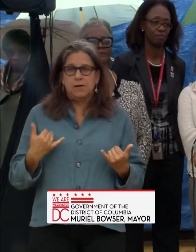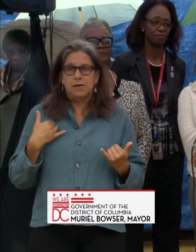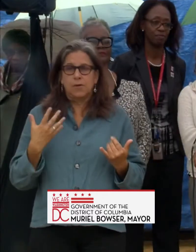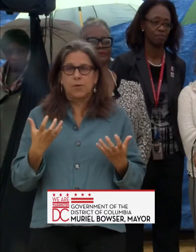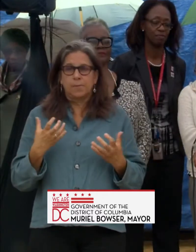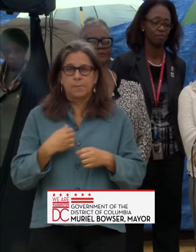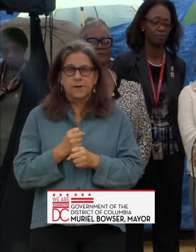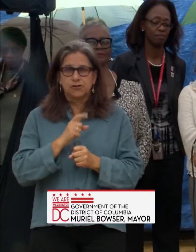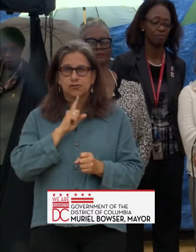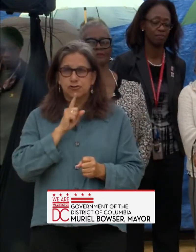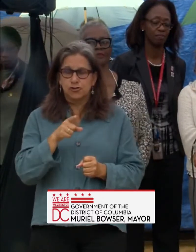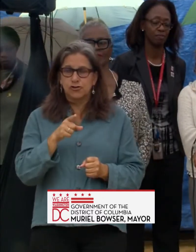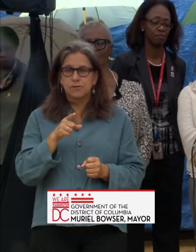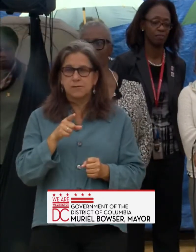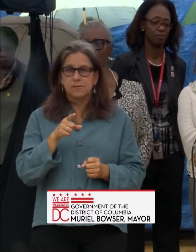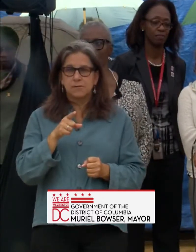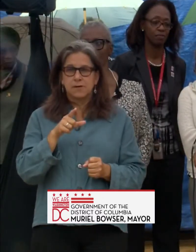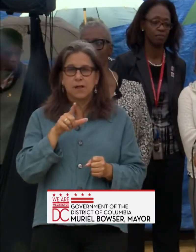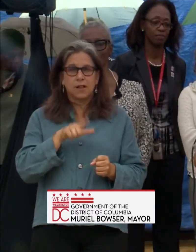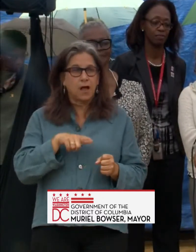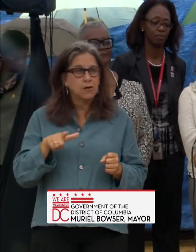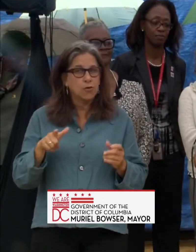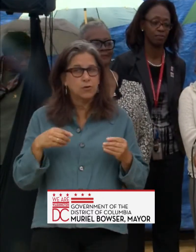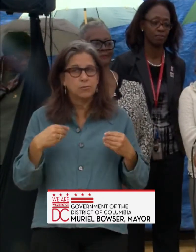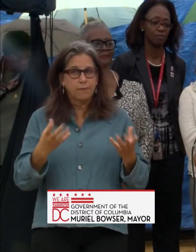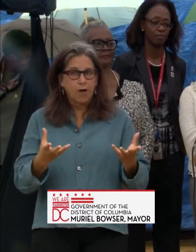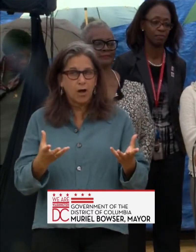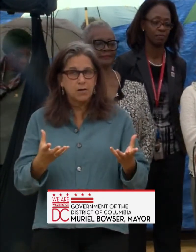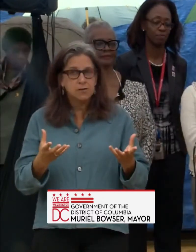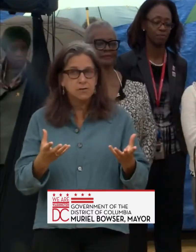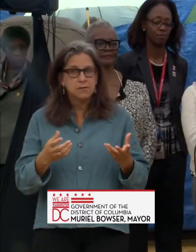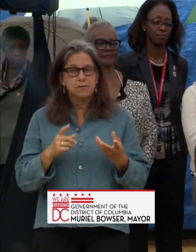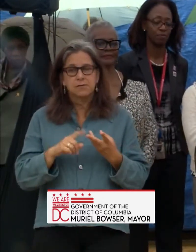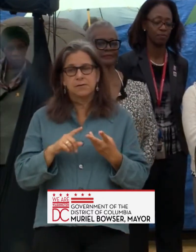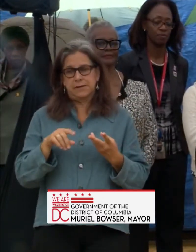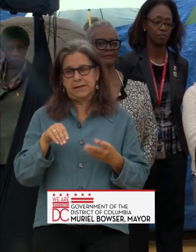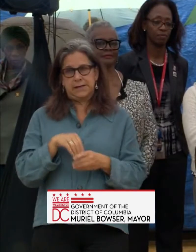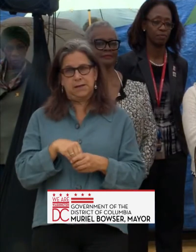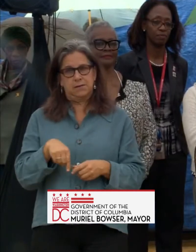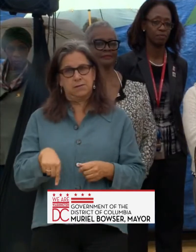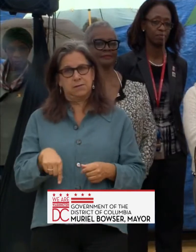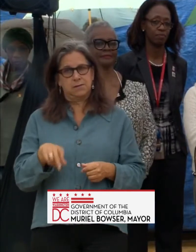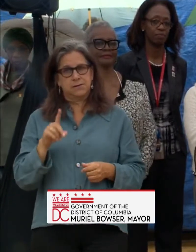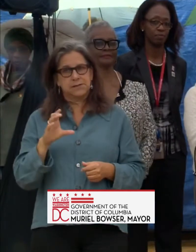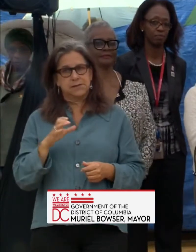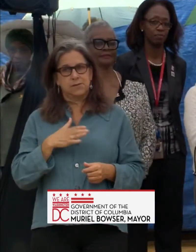LANDLORDS KNOW THAT THE DISTRICT OF COLUMBIA IS WILLING TO WORK WITH THEM.